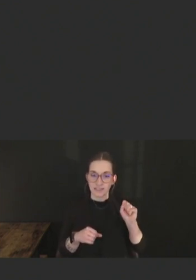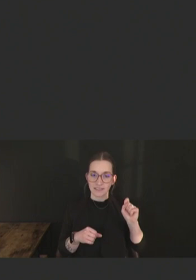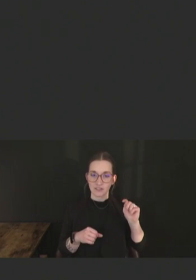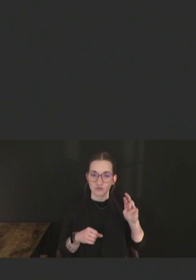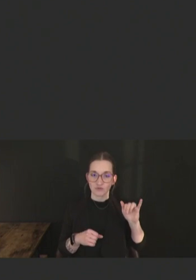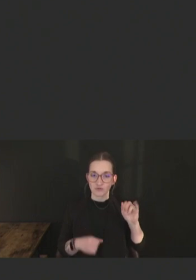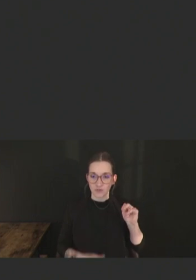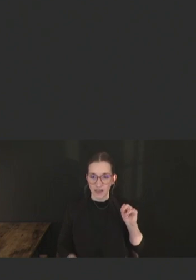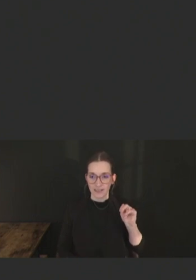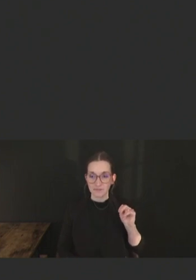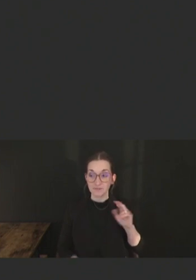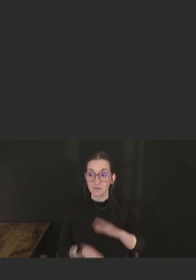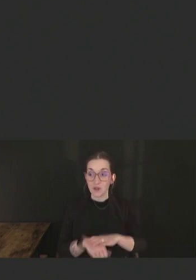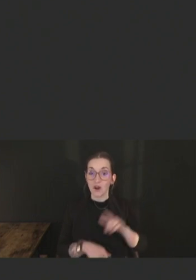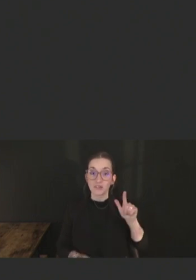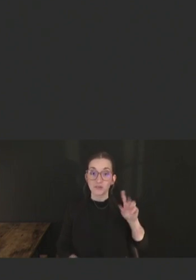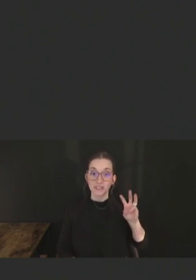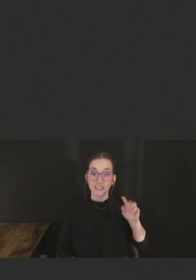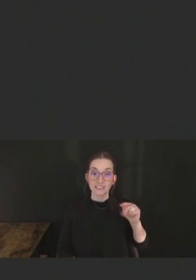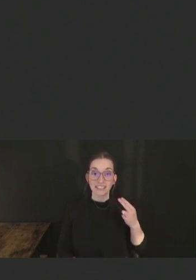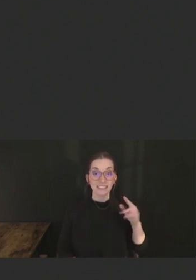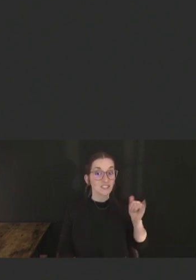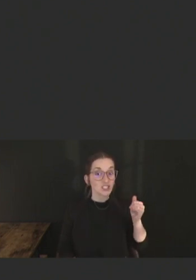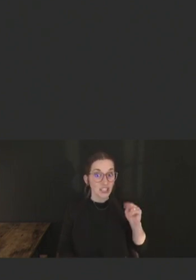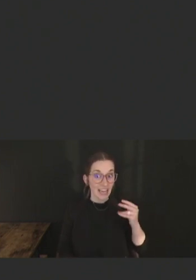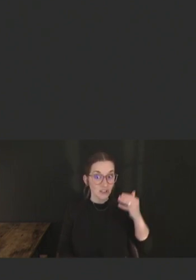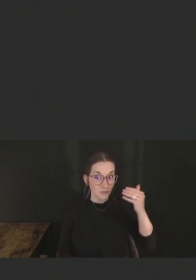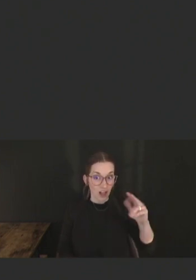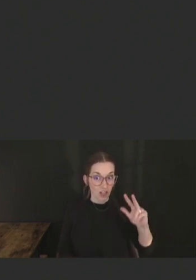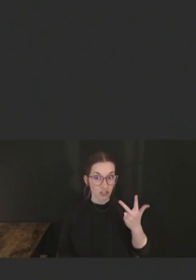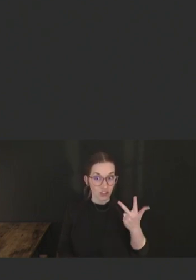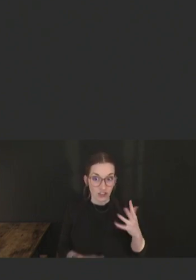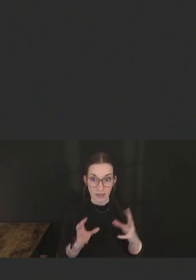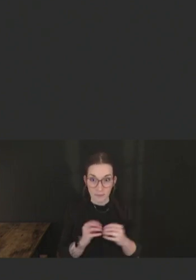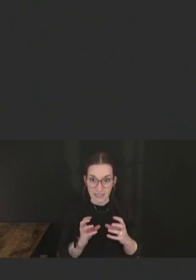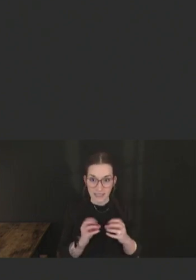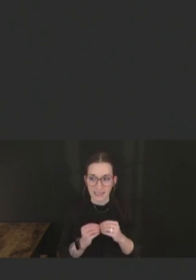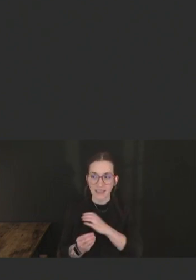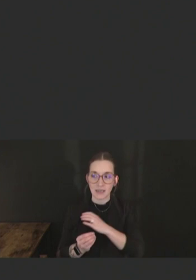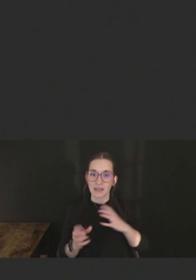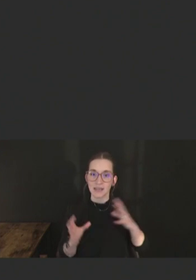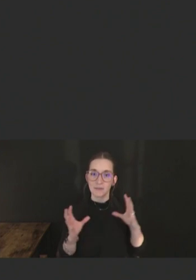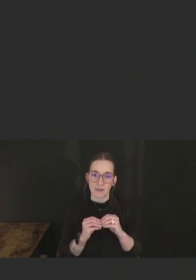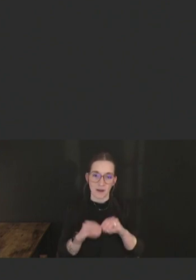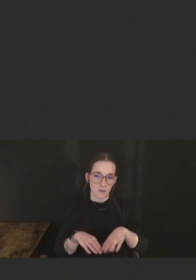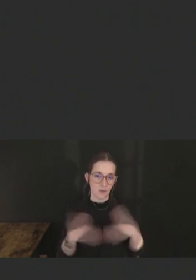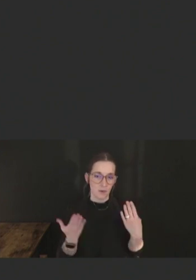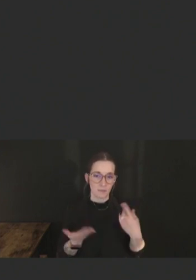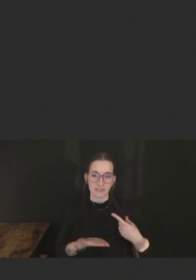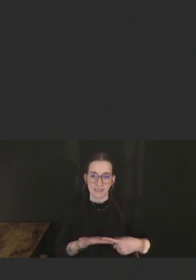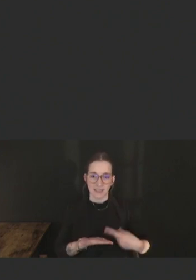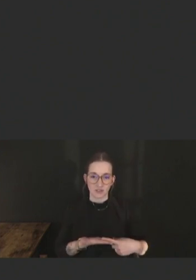On the 26th of January, the committee met in open session and discussed the future vaccination